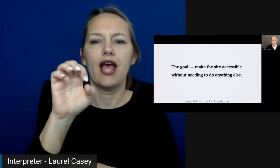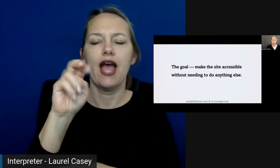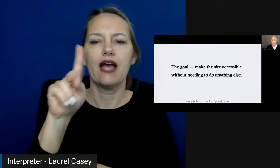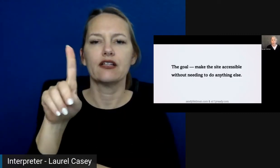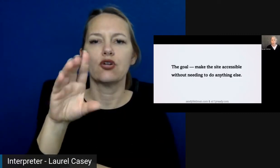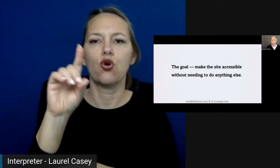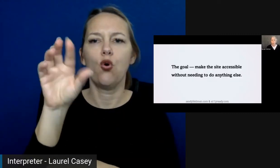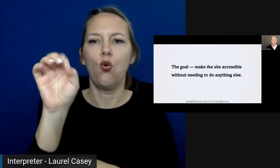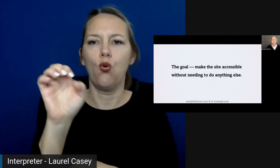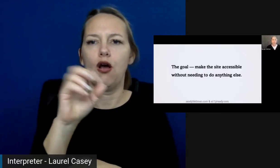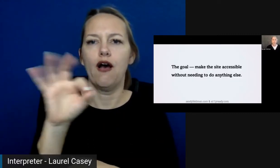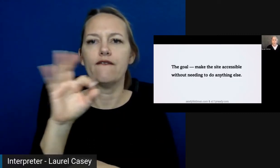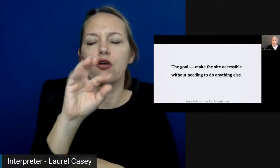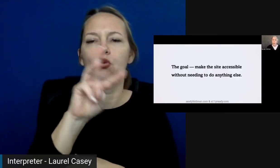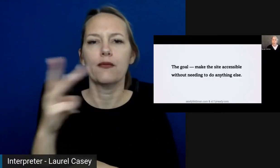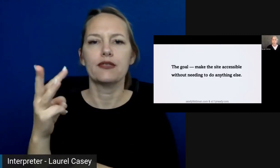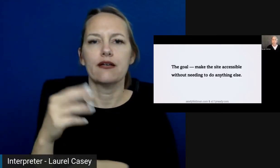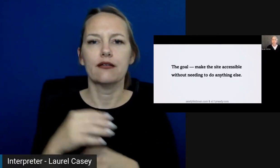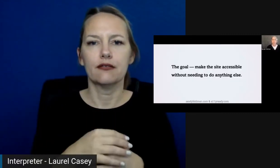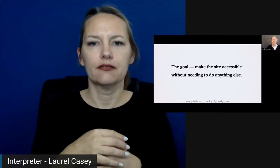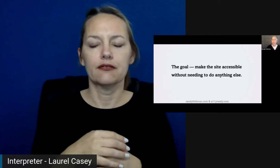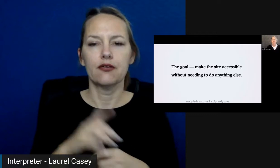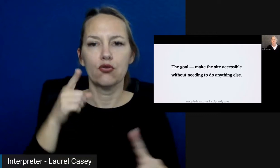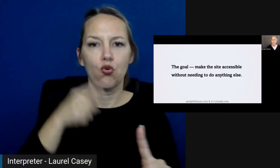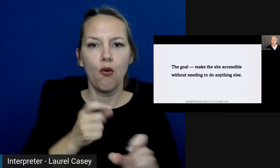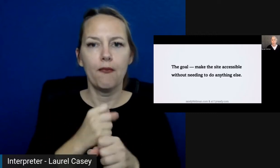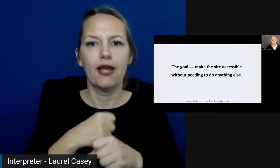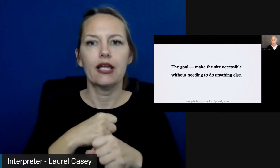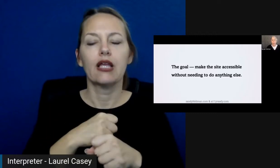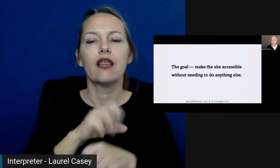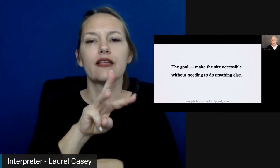And the goal is to make the site accessible without needing